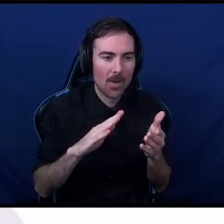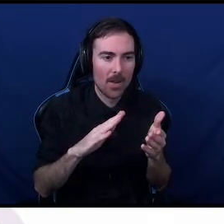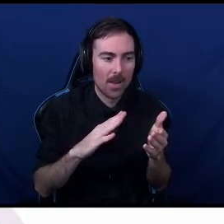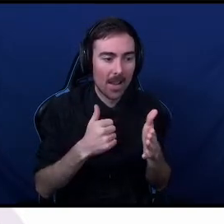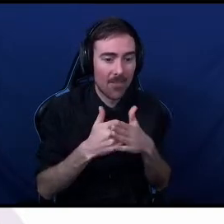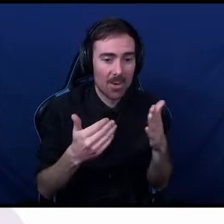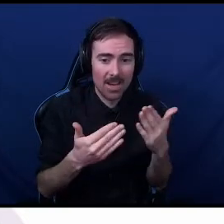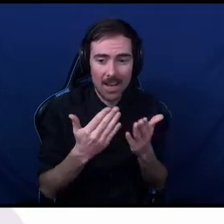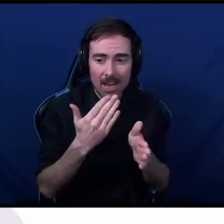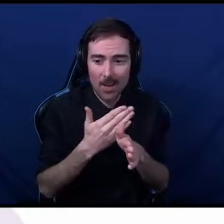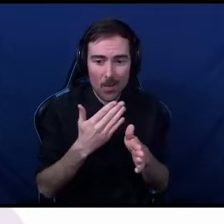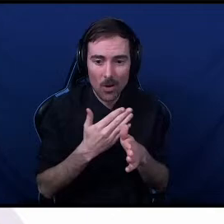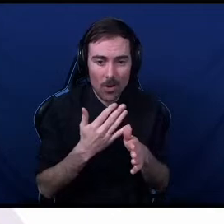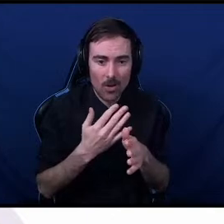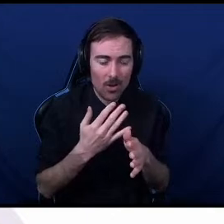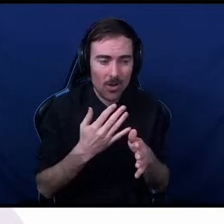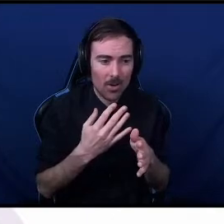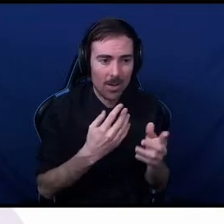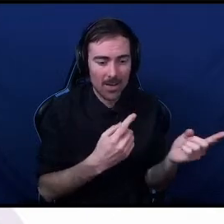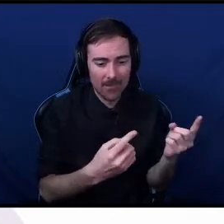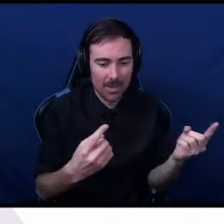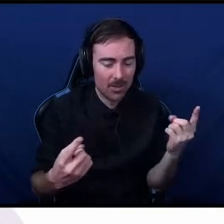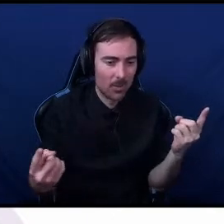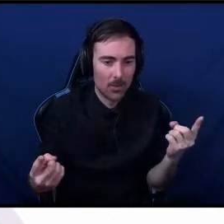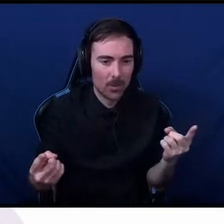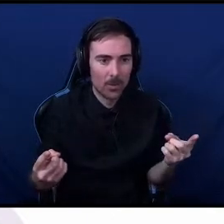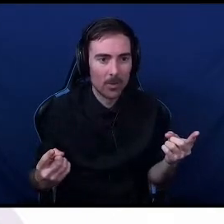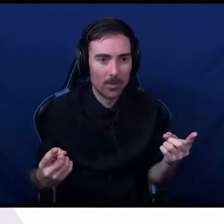a grassroot level as well. And I think there's there's so much